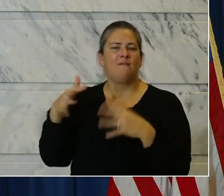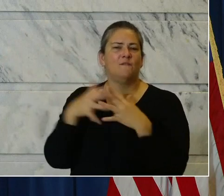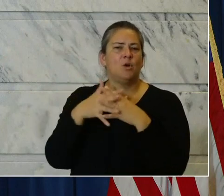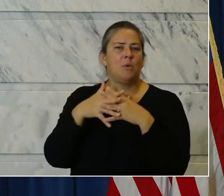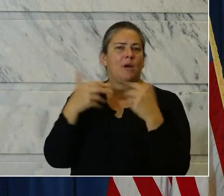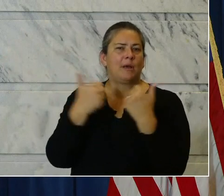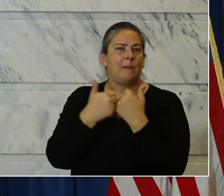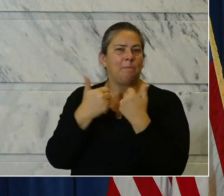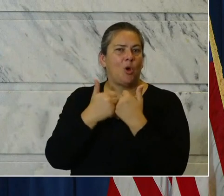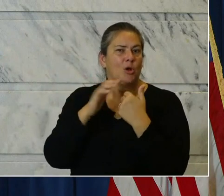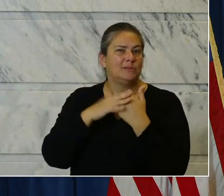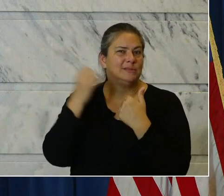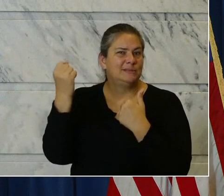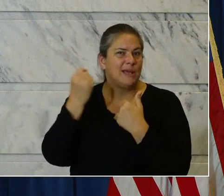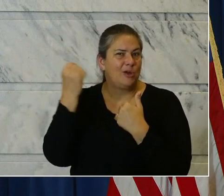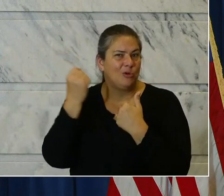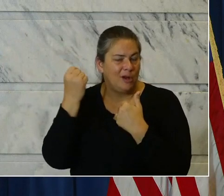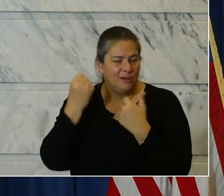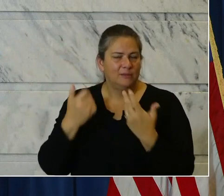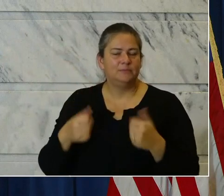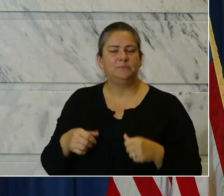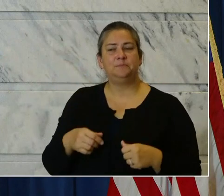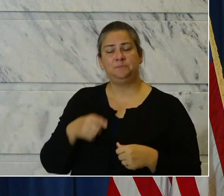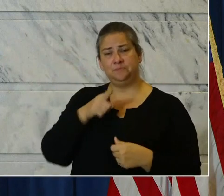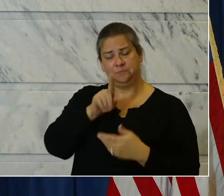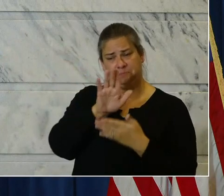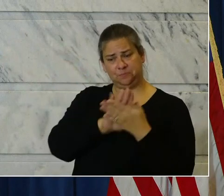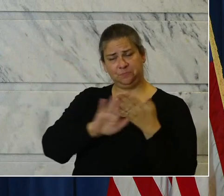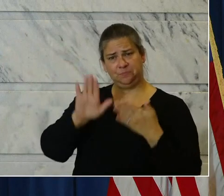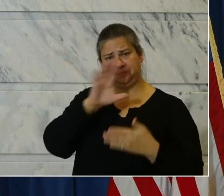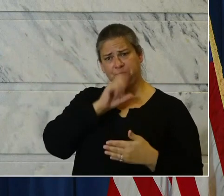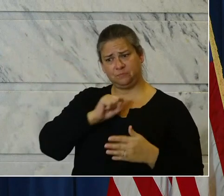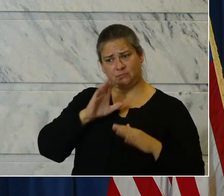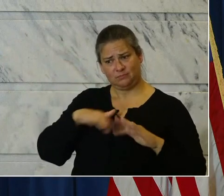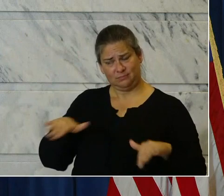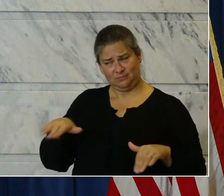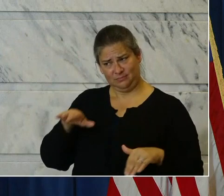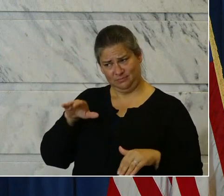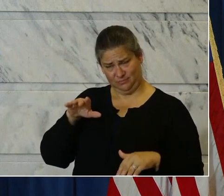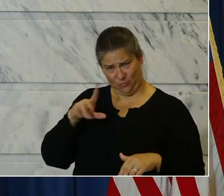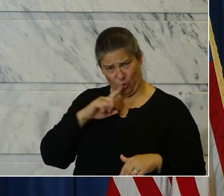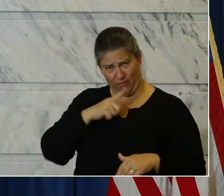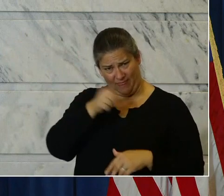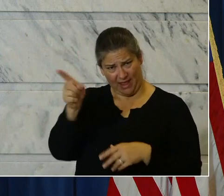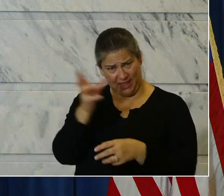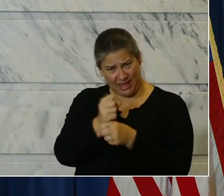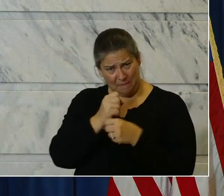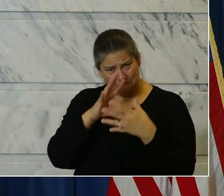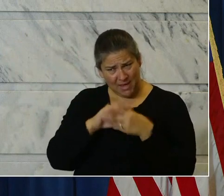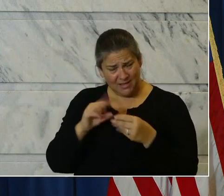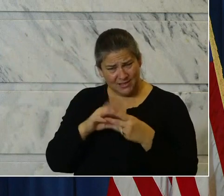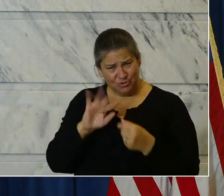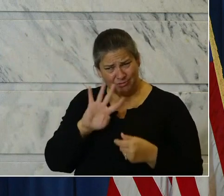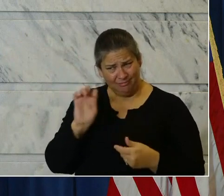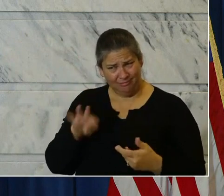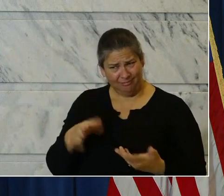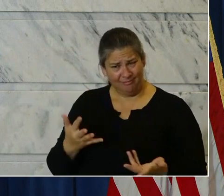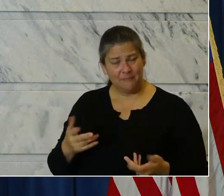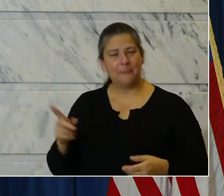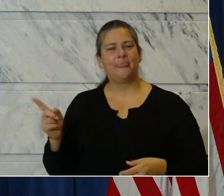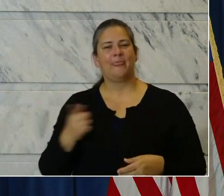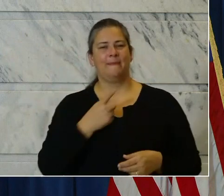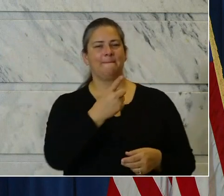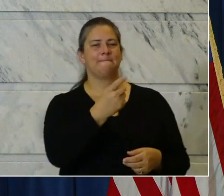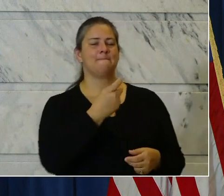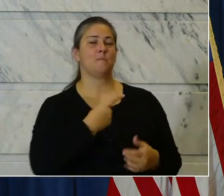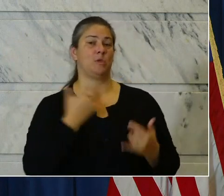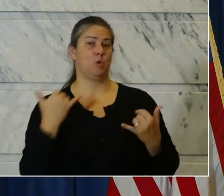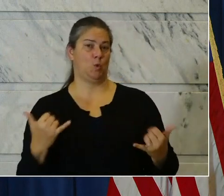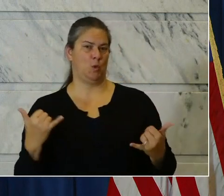ORDERS PLEASE ONLY SOLUTION